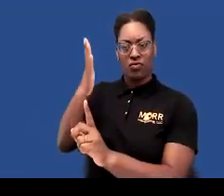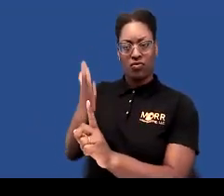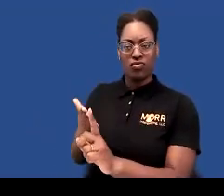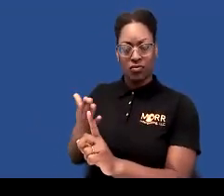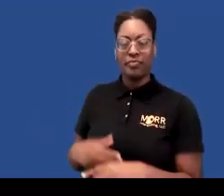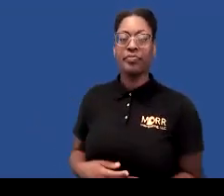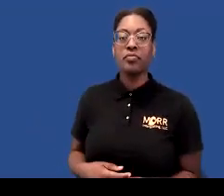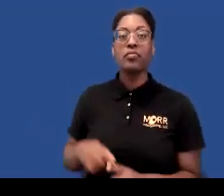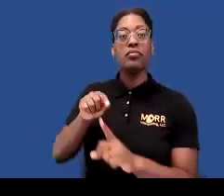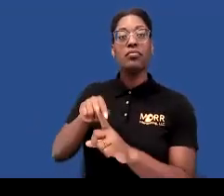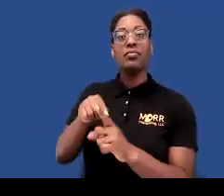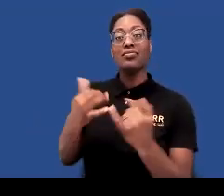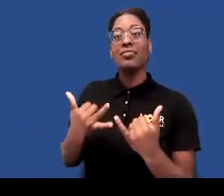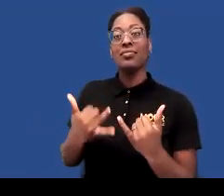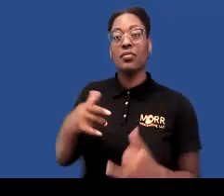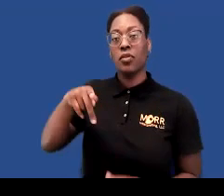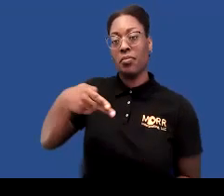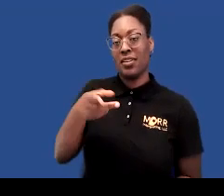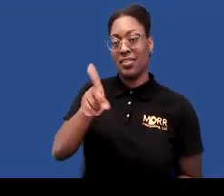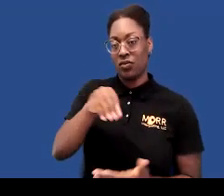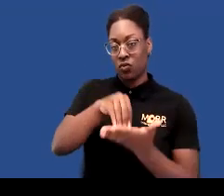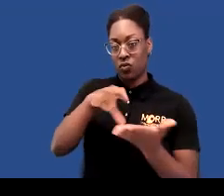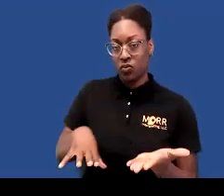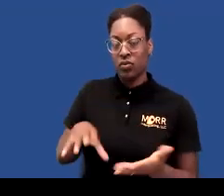Eric is currently a doctoral student at Texas Tech University,